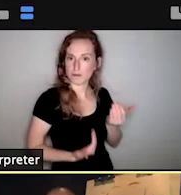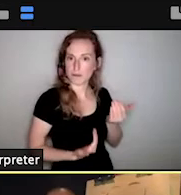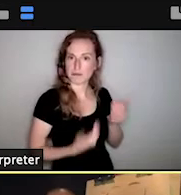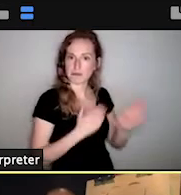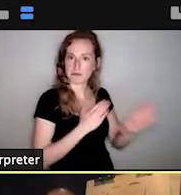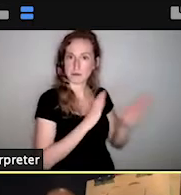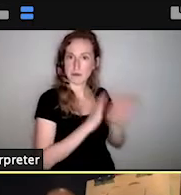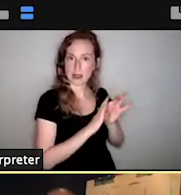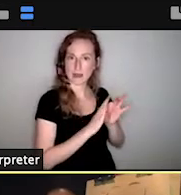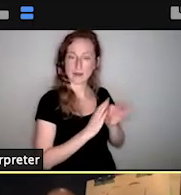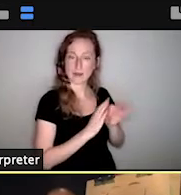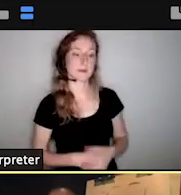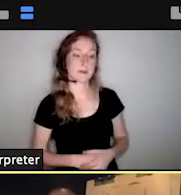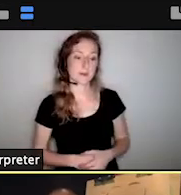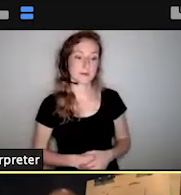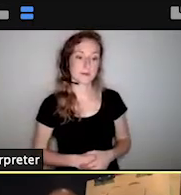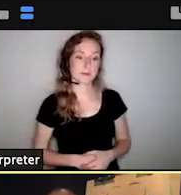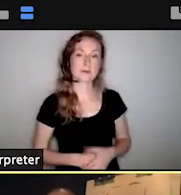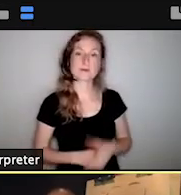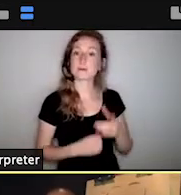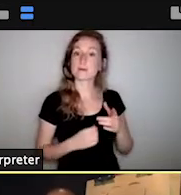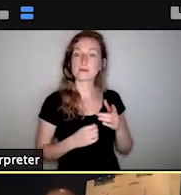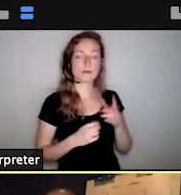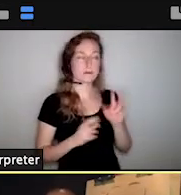As you look at the painting, notice your emotions.